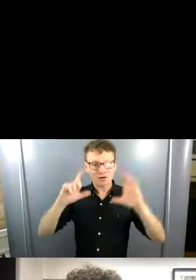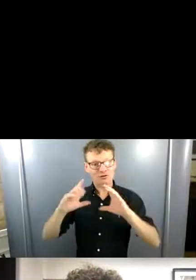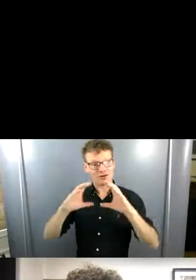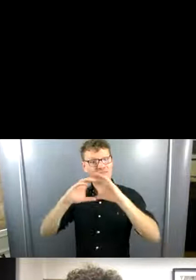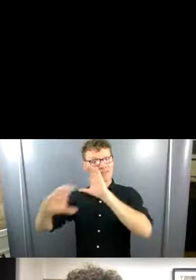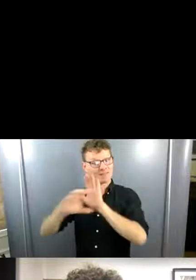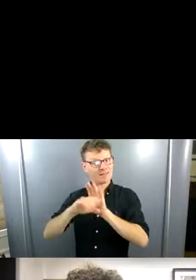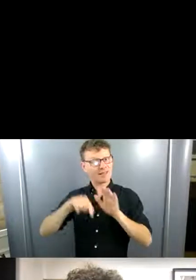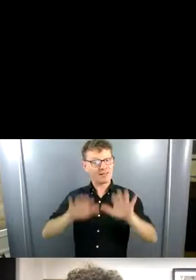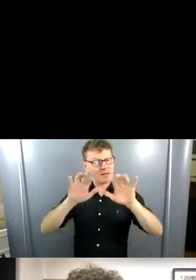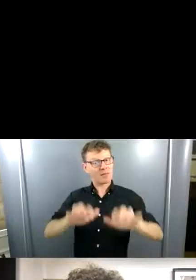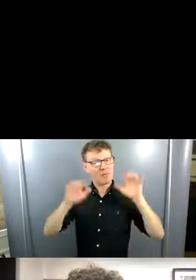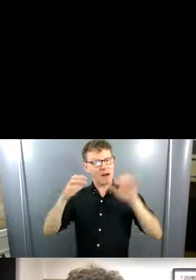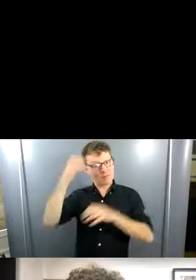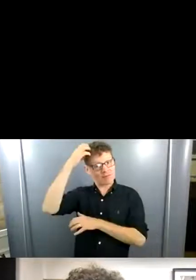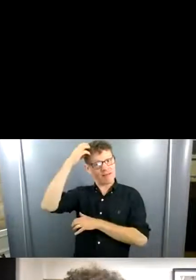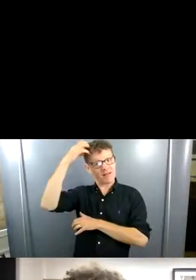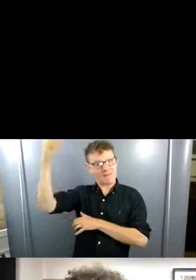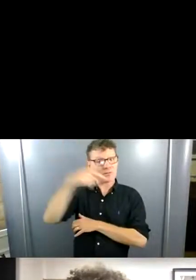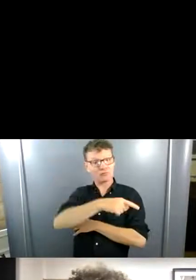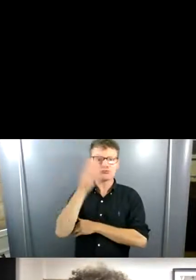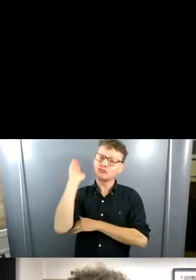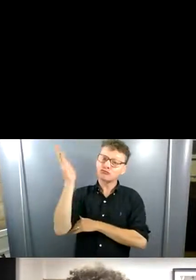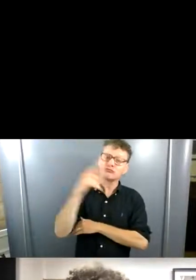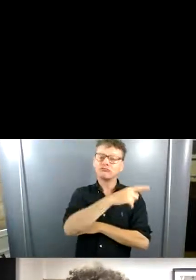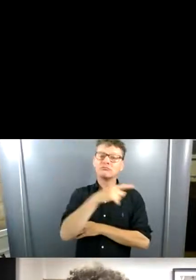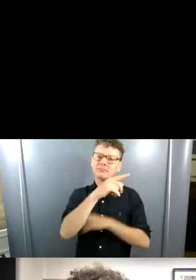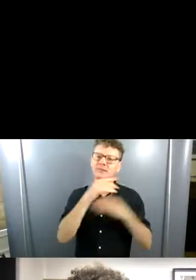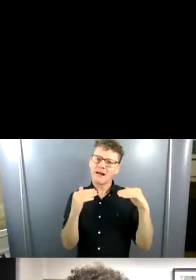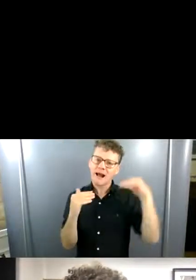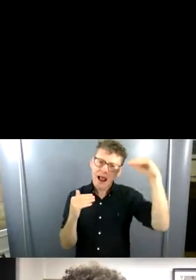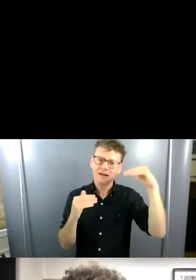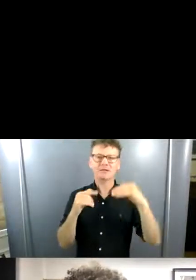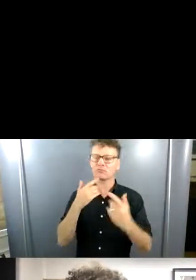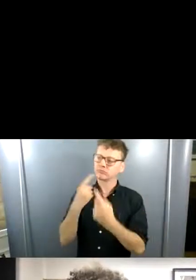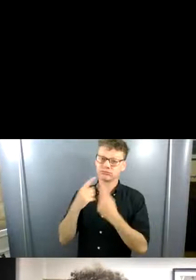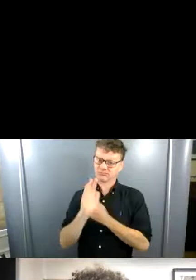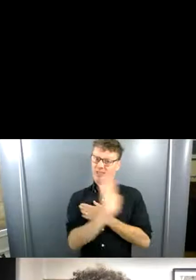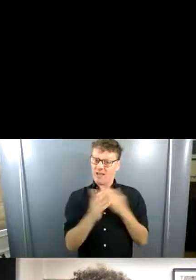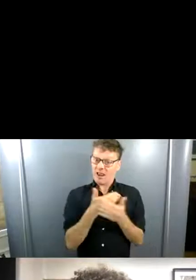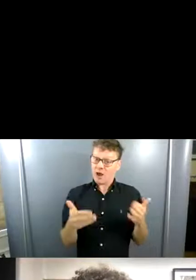parliament in the Woi wurrung language I’d also like to acknowledge Helsinki as a place